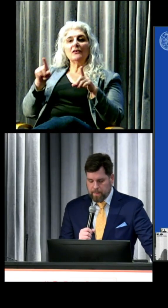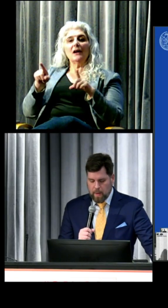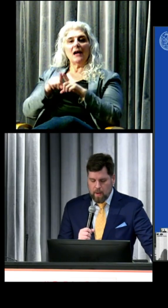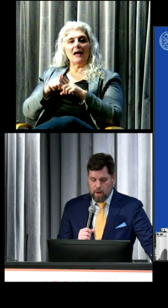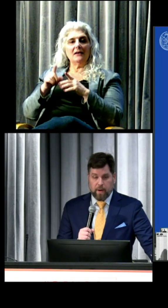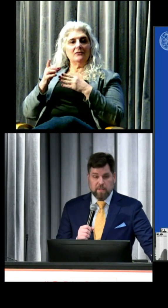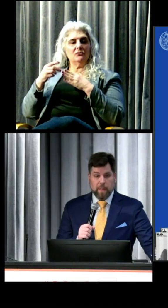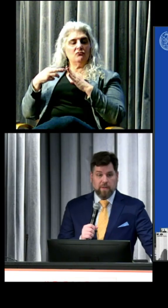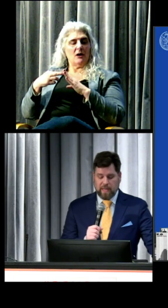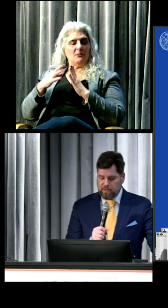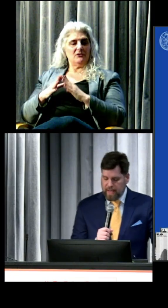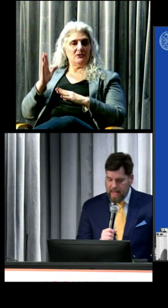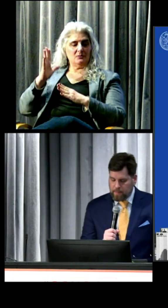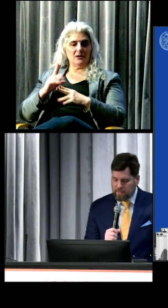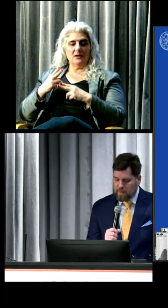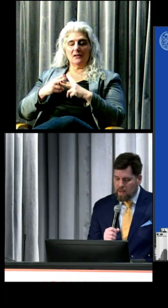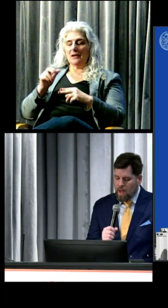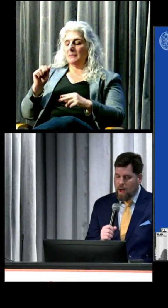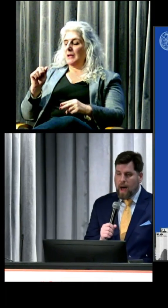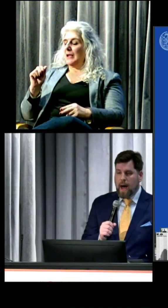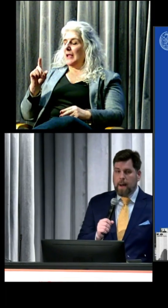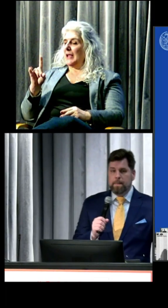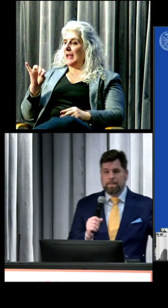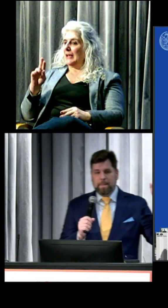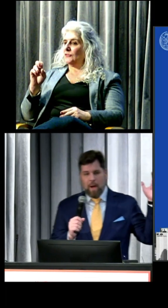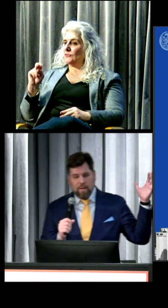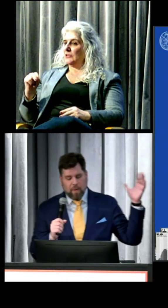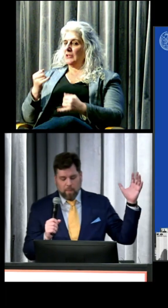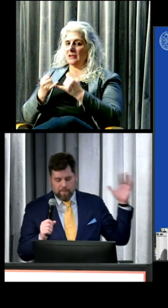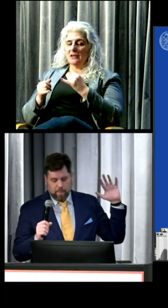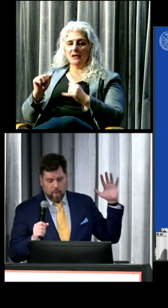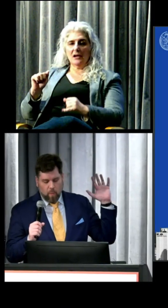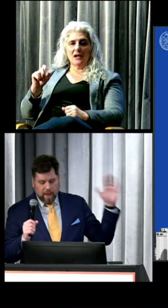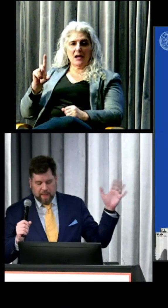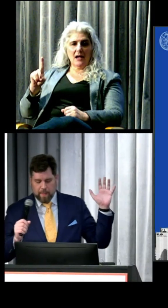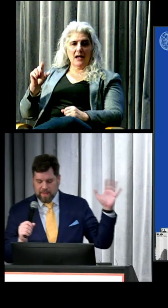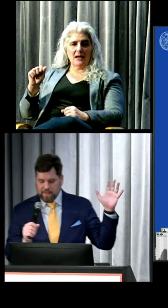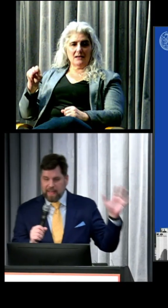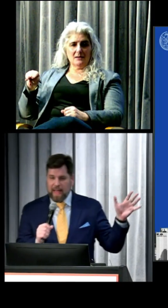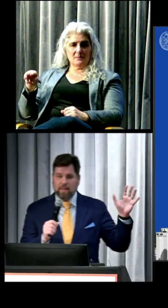some way connected to the idea that all of this data that is out there in the world that we are